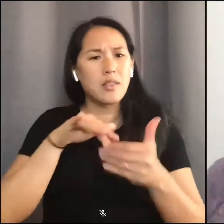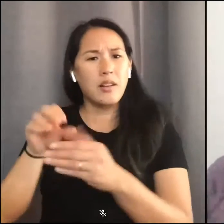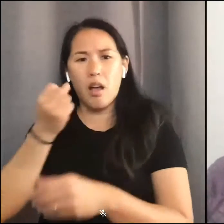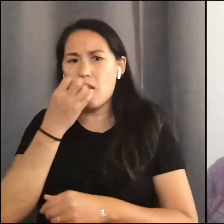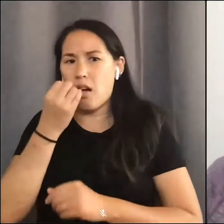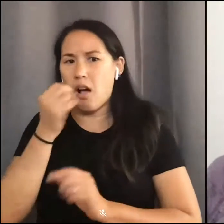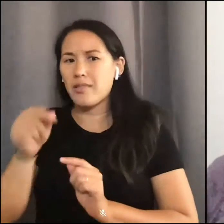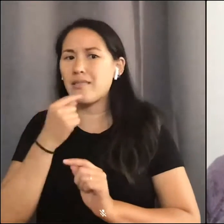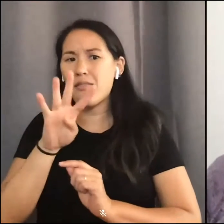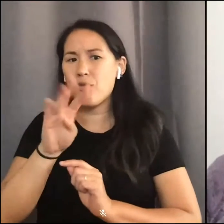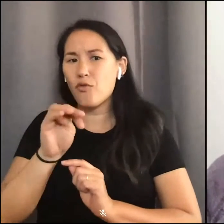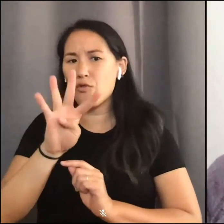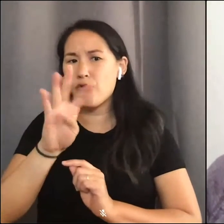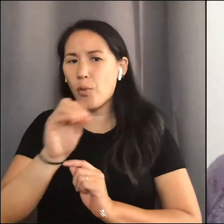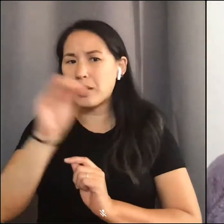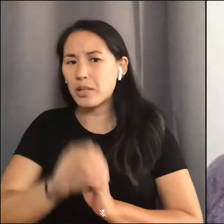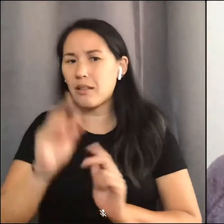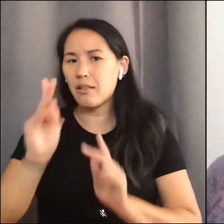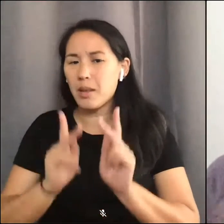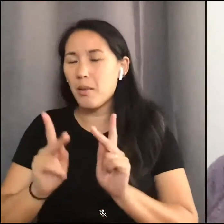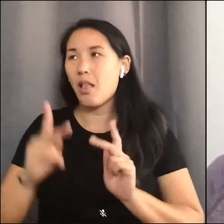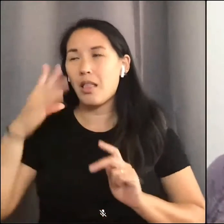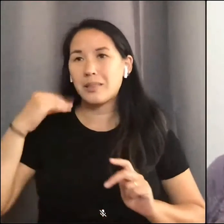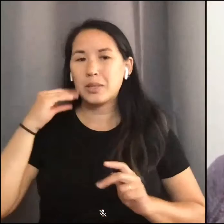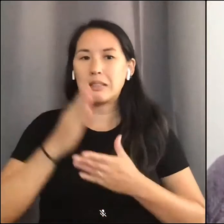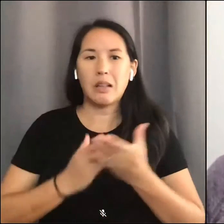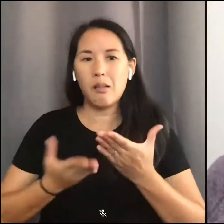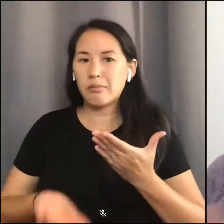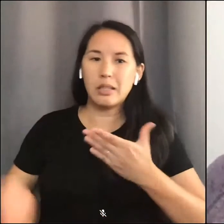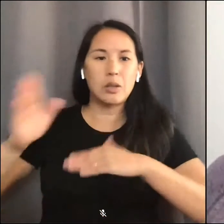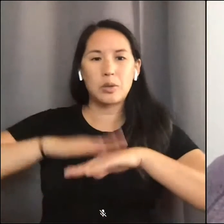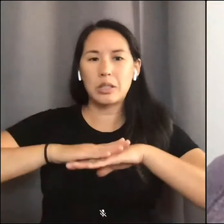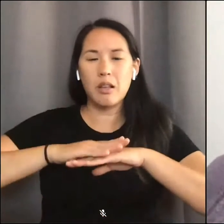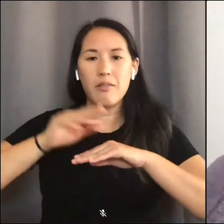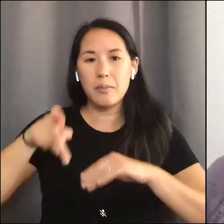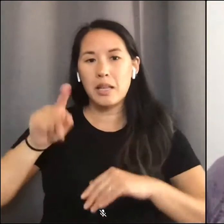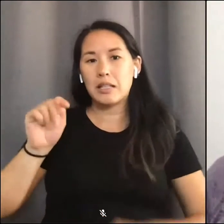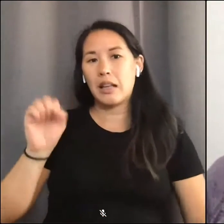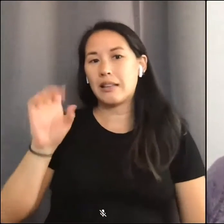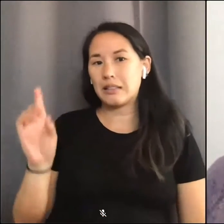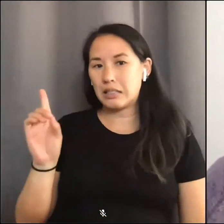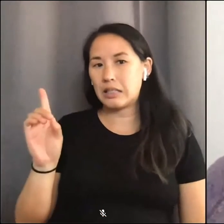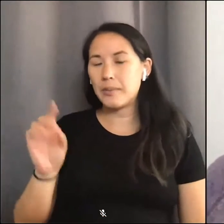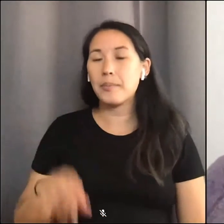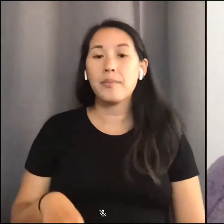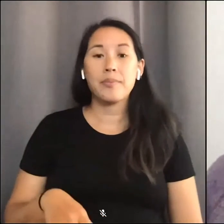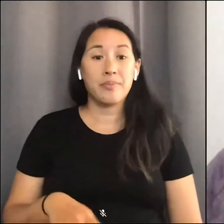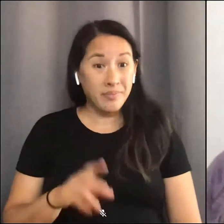of the people experienced some increase in in ptsd and this is aft and that was sars and that was a